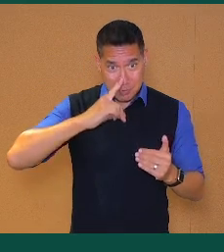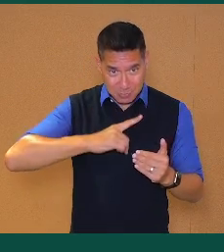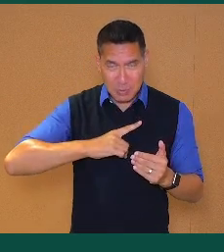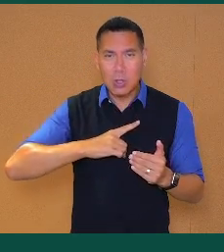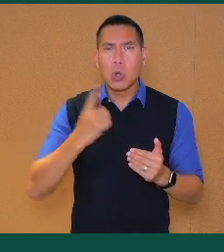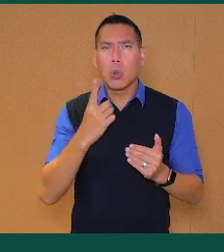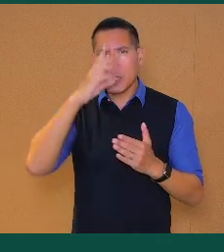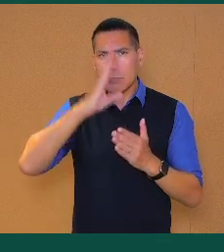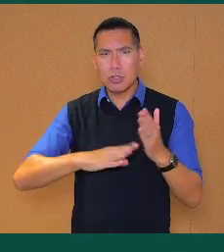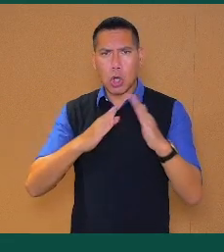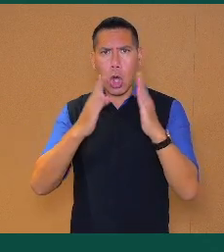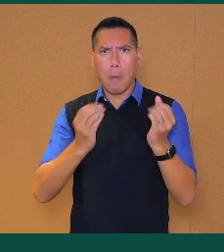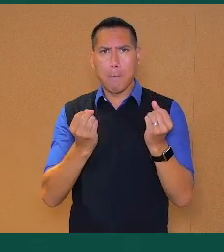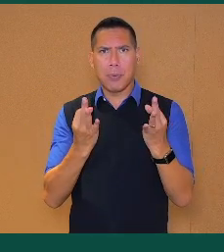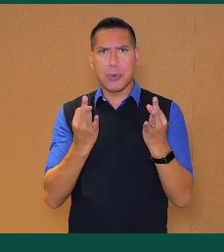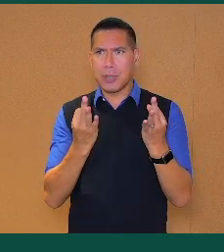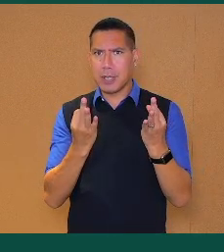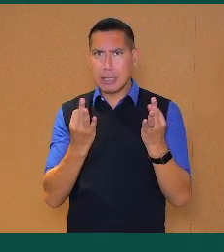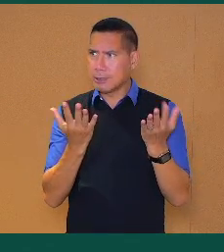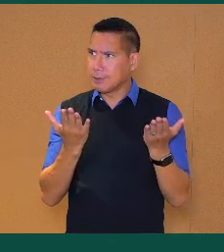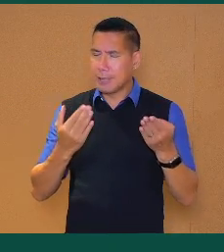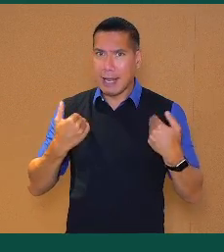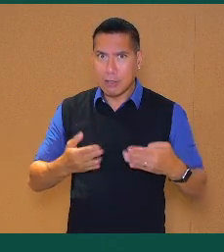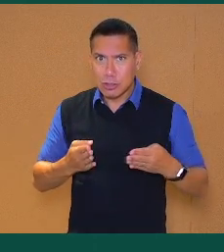improve their health and wellbeing.